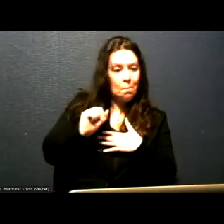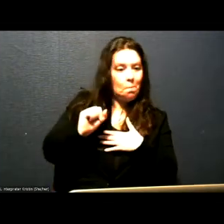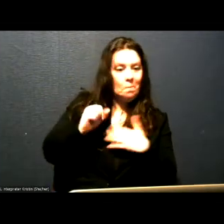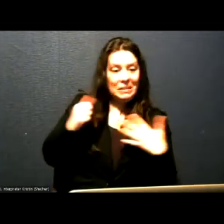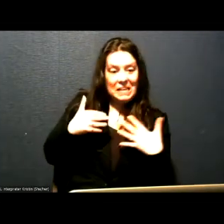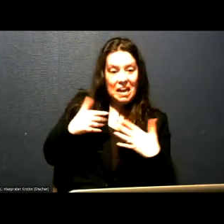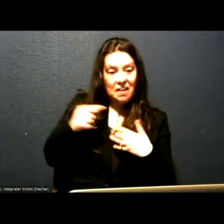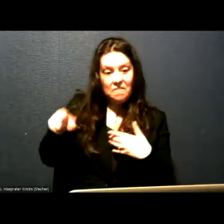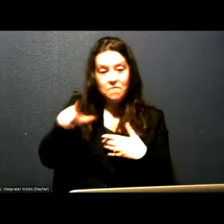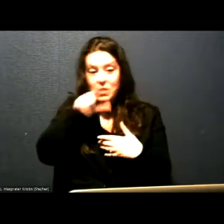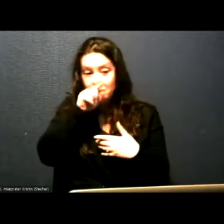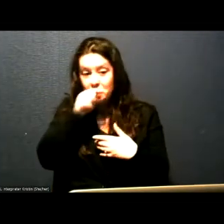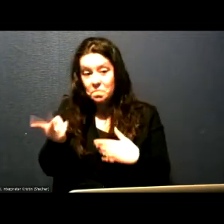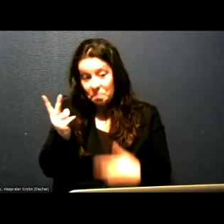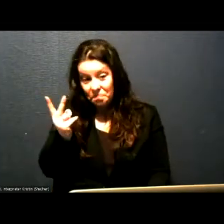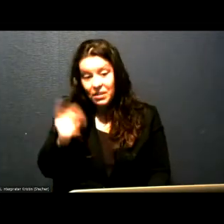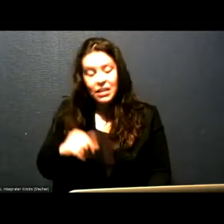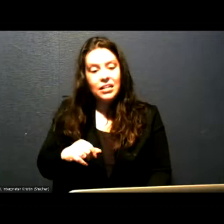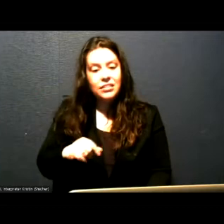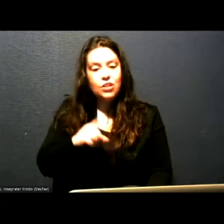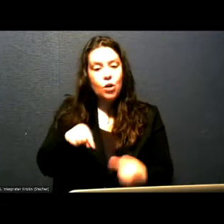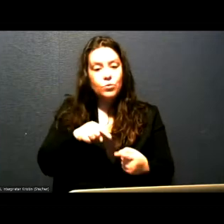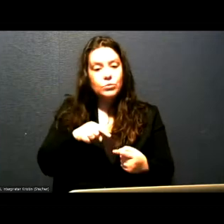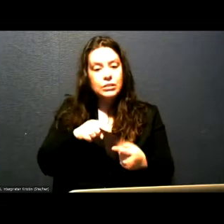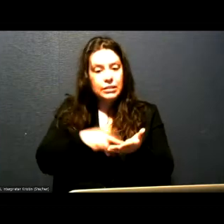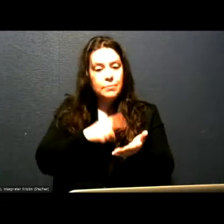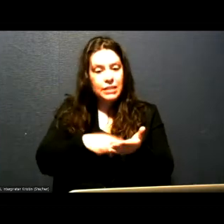sometimes the sea lions will hang out but they're pretty good about, um, not stealing the pelican's fish